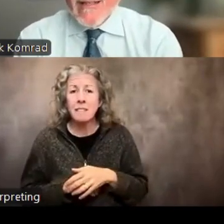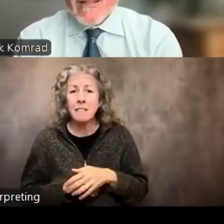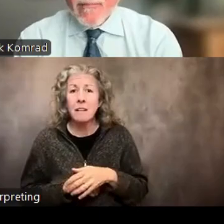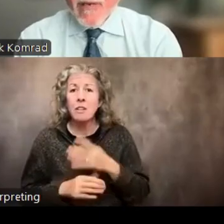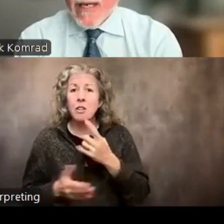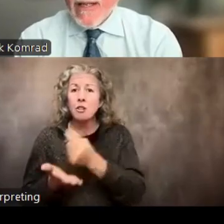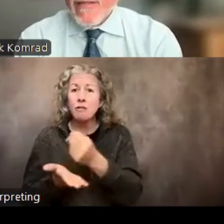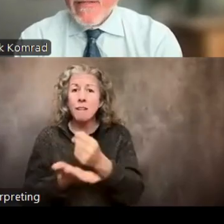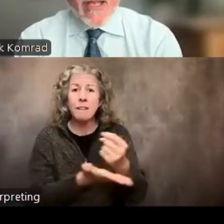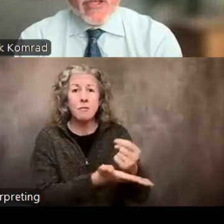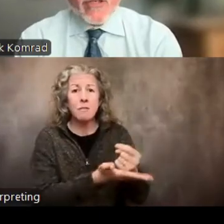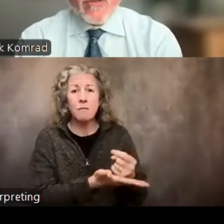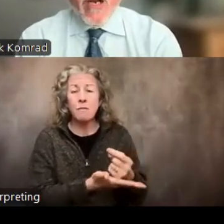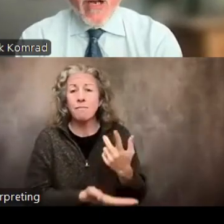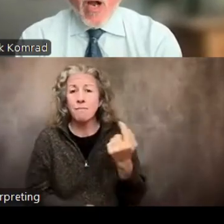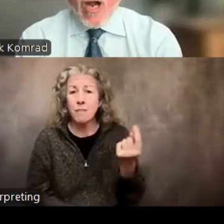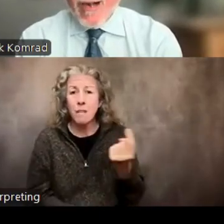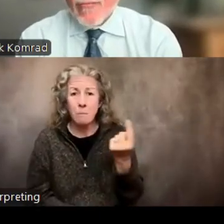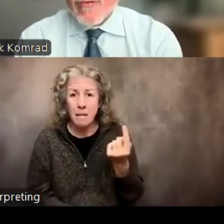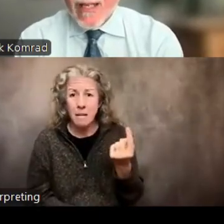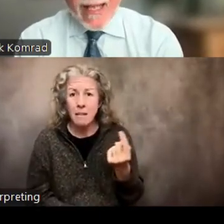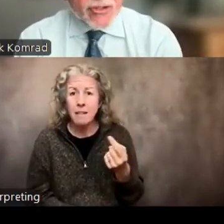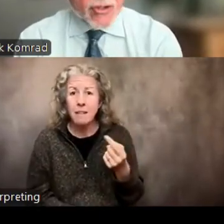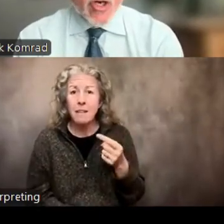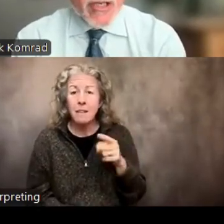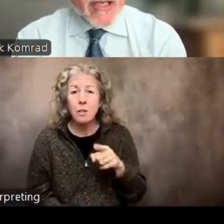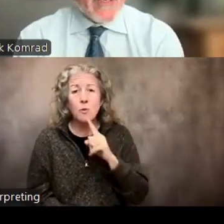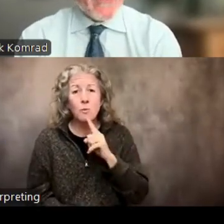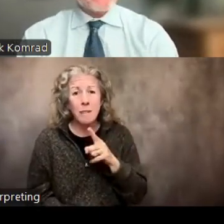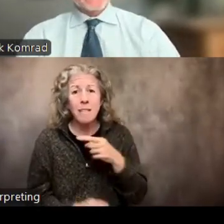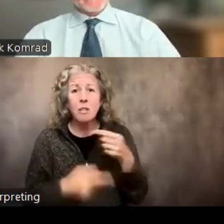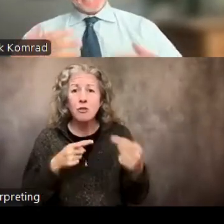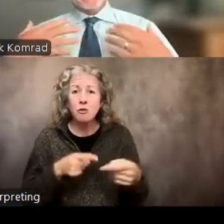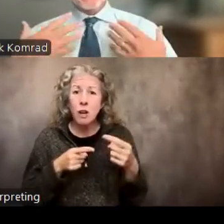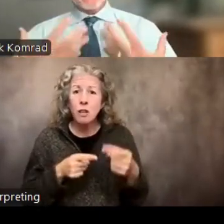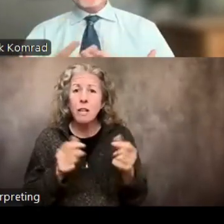somebody that you are really struggling with, and your own